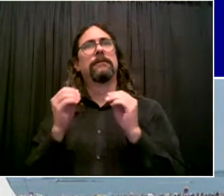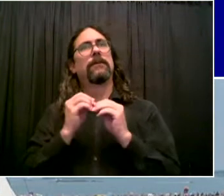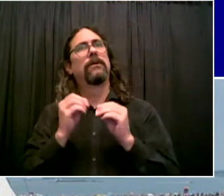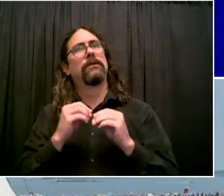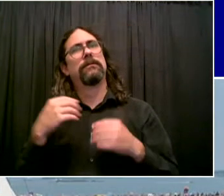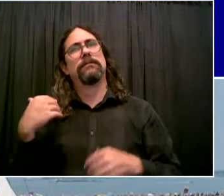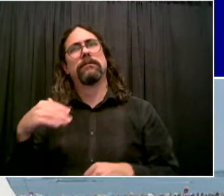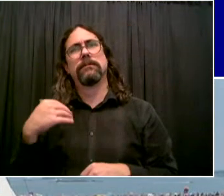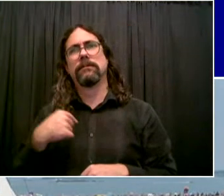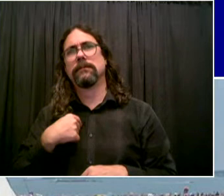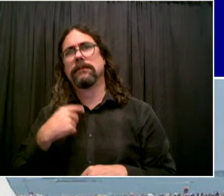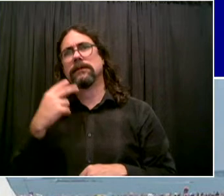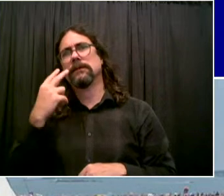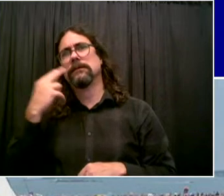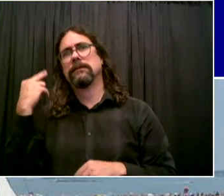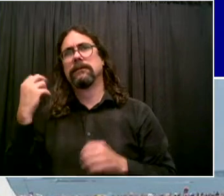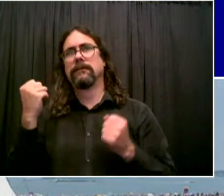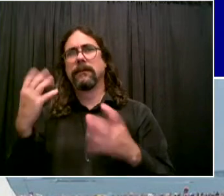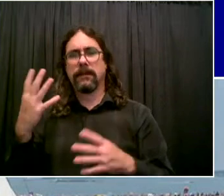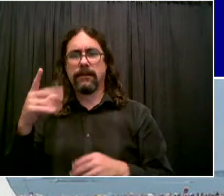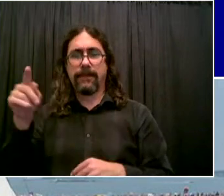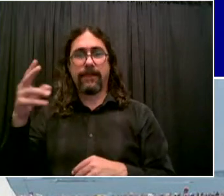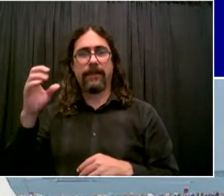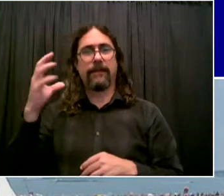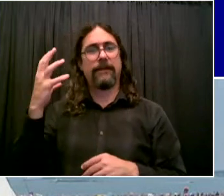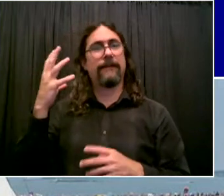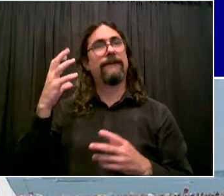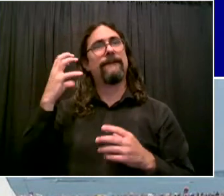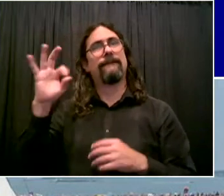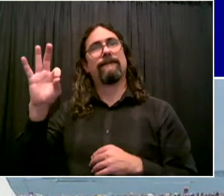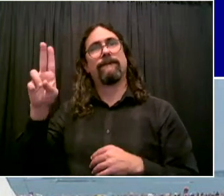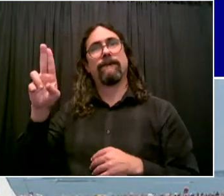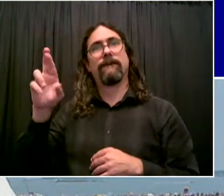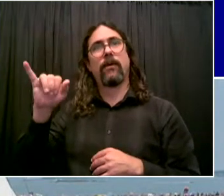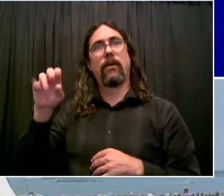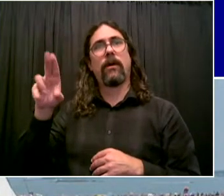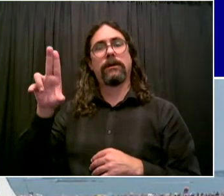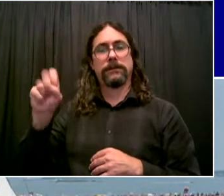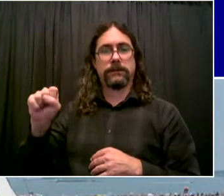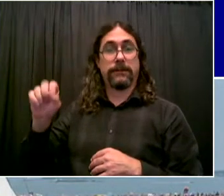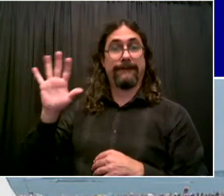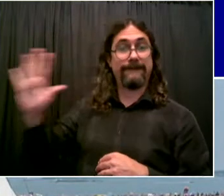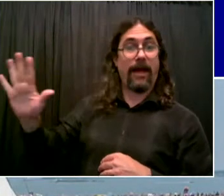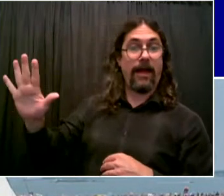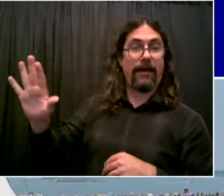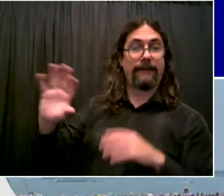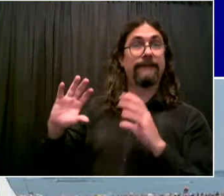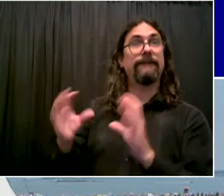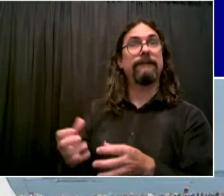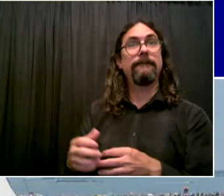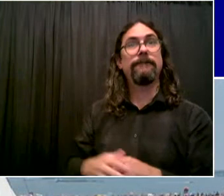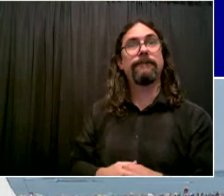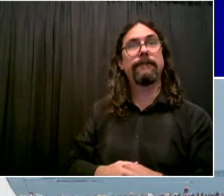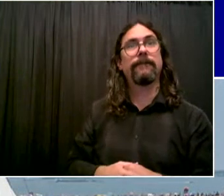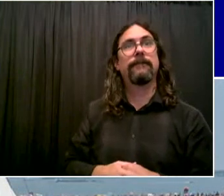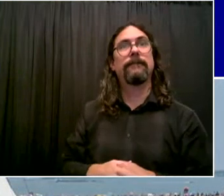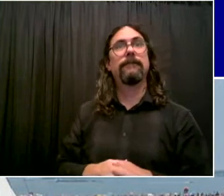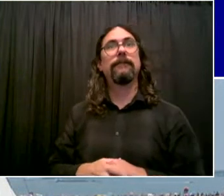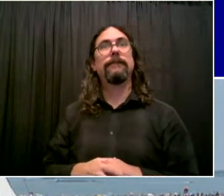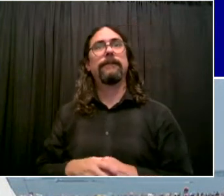AN EXAMPLE OF URBAN DECAY, FURIOUS FIVE, MELLIE ALLEN,